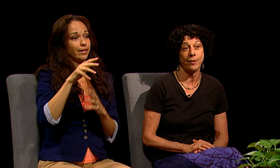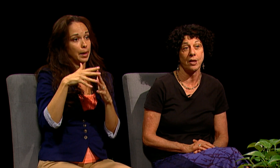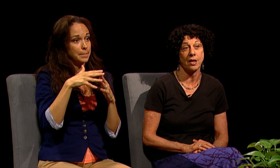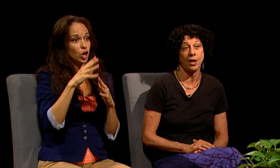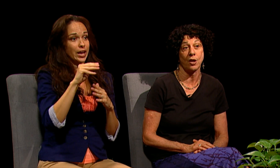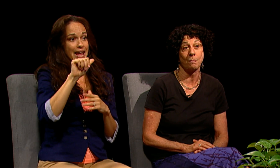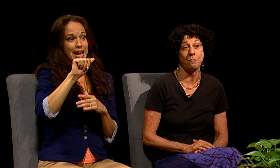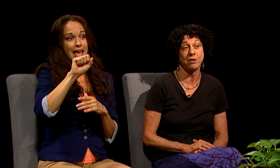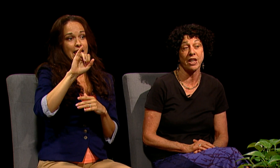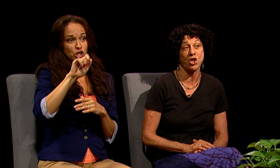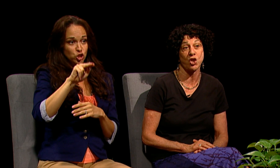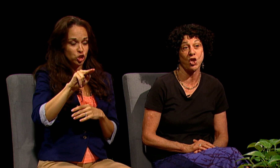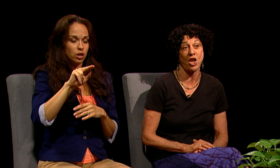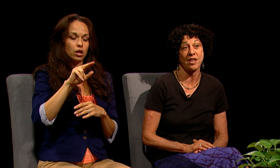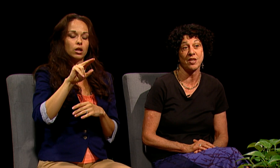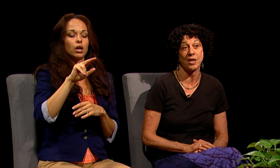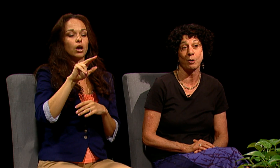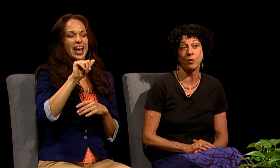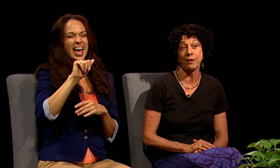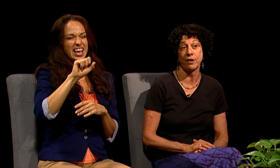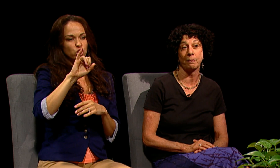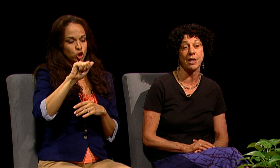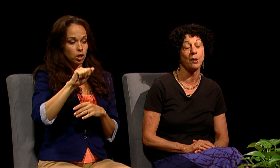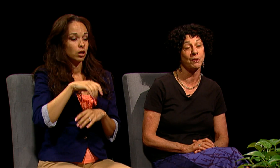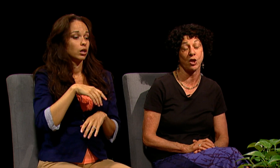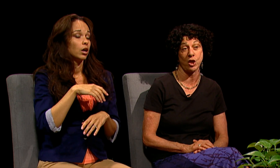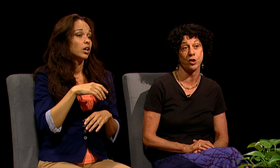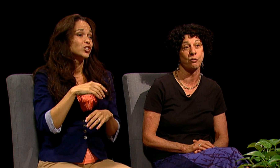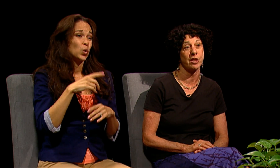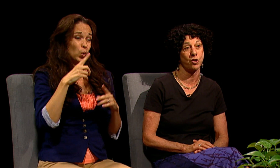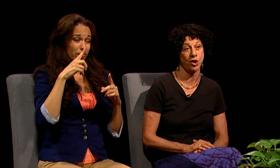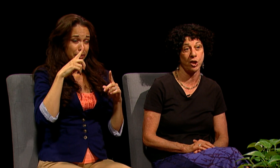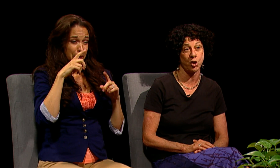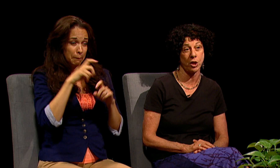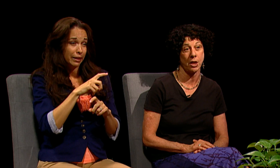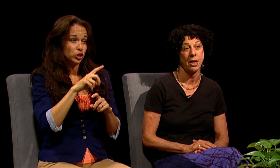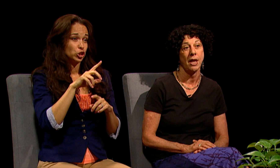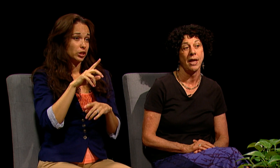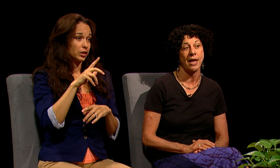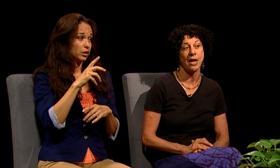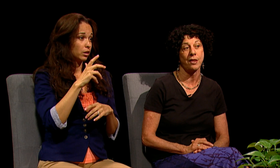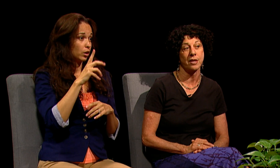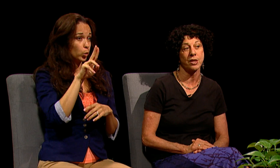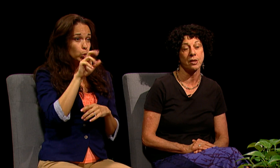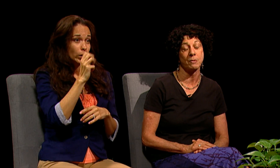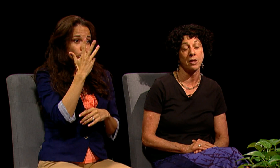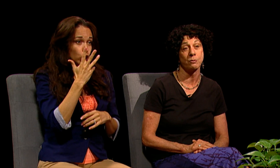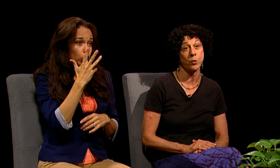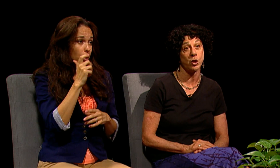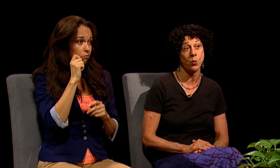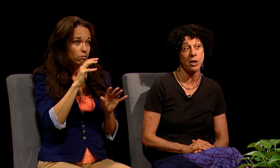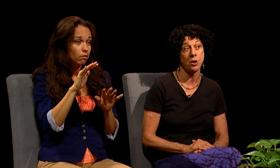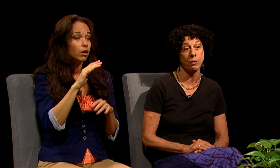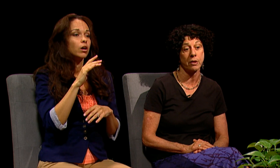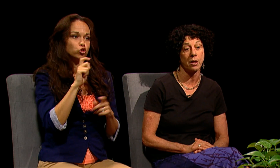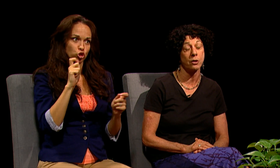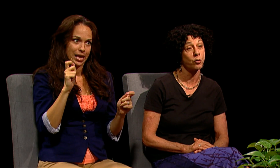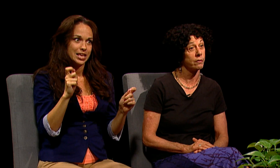AND THE COMPLEXION AND THE DEMOGRAPHIC MAKE UP OF OUR COUNTRY IS CHANGING. AND I THINK SOMETIMES WHEN YOU HEAR THE SORT OF